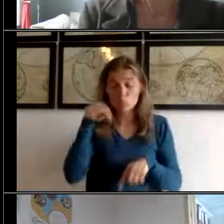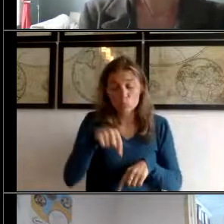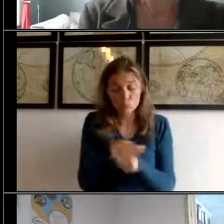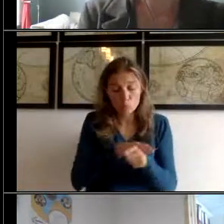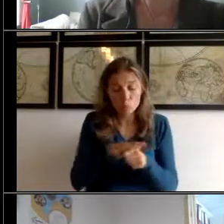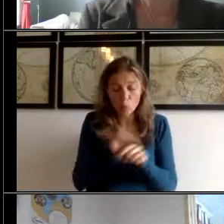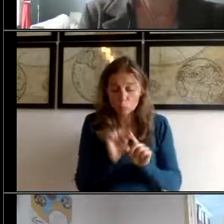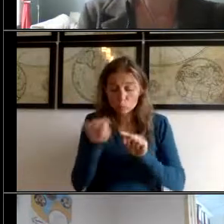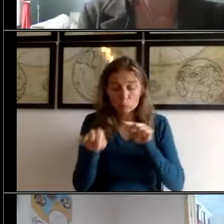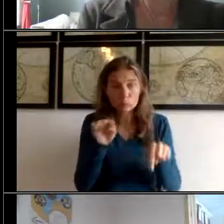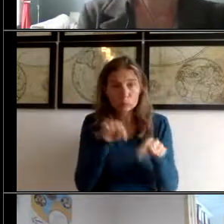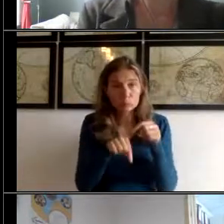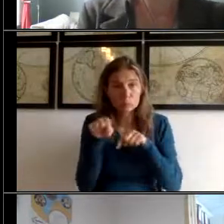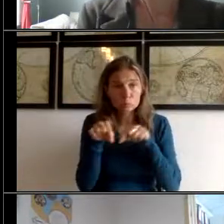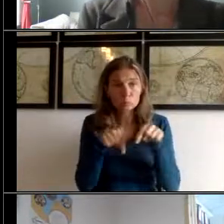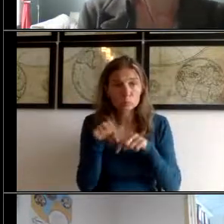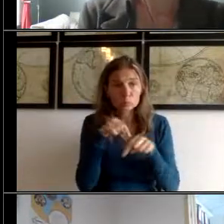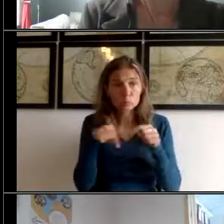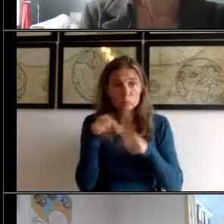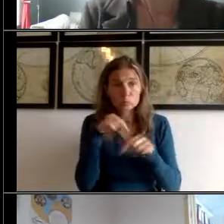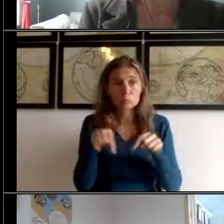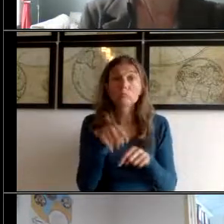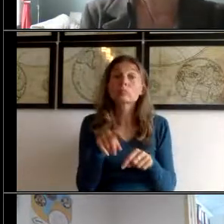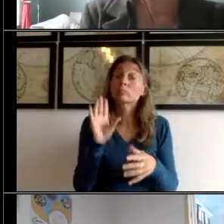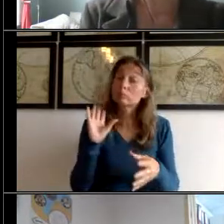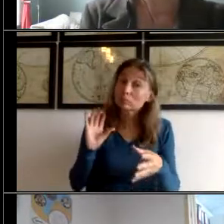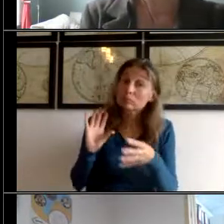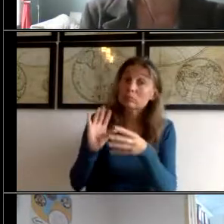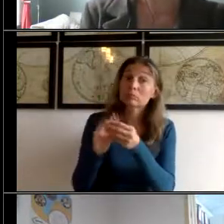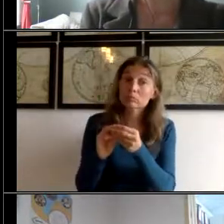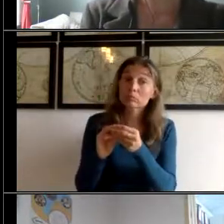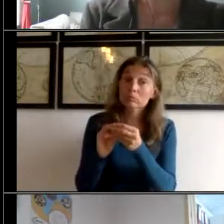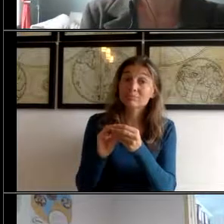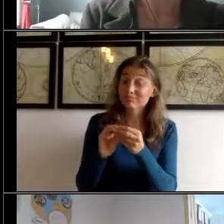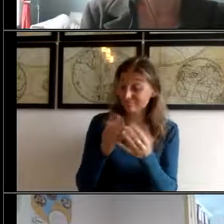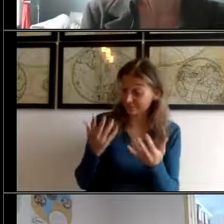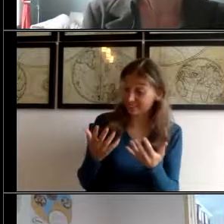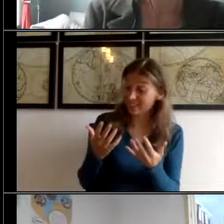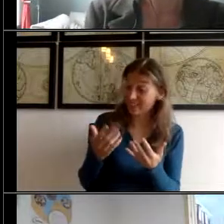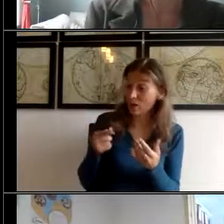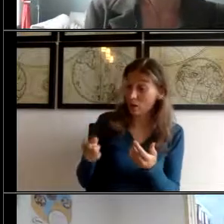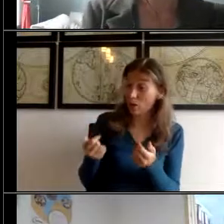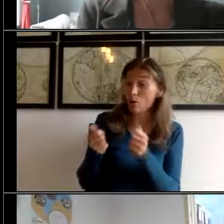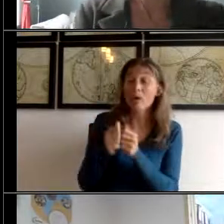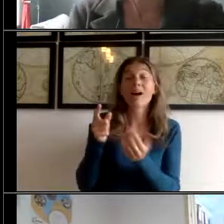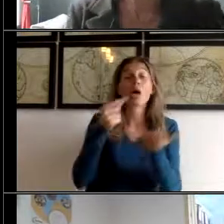We have a long experience of walking the journey with partners in Uganda and Kenya and others.